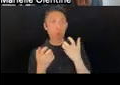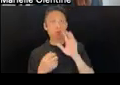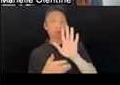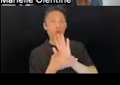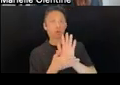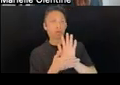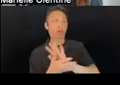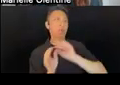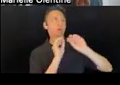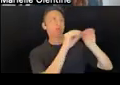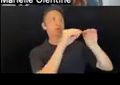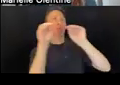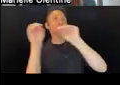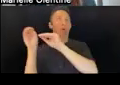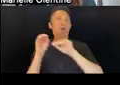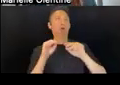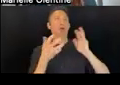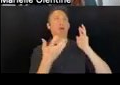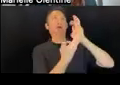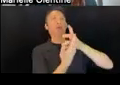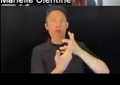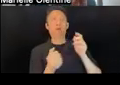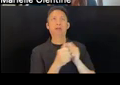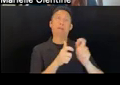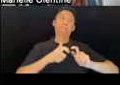She's a little less "has every single